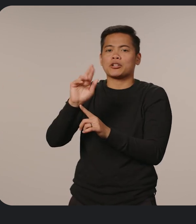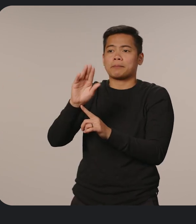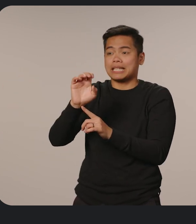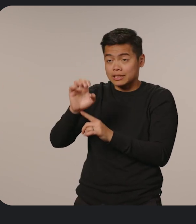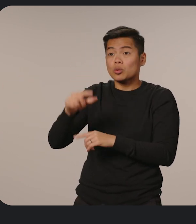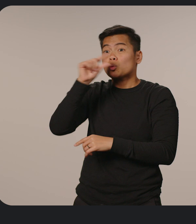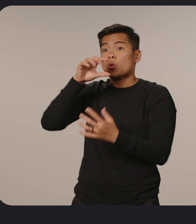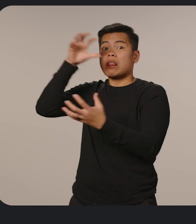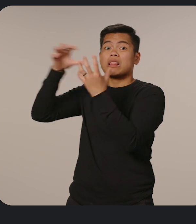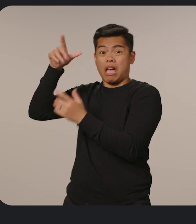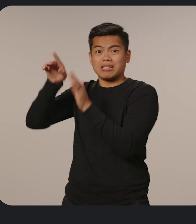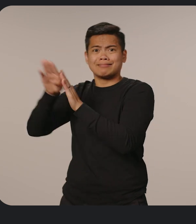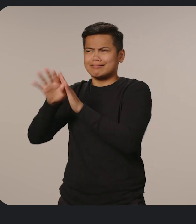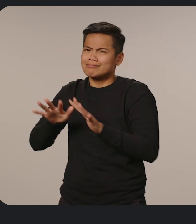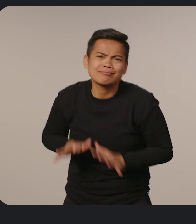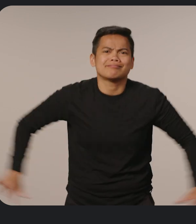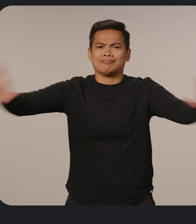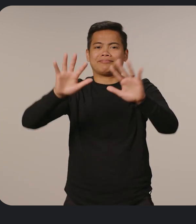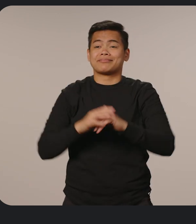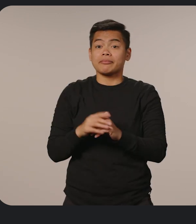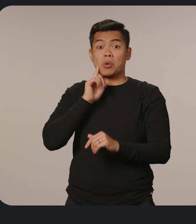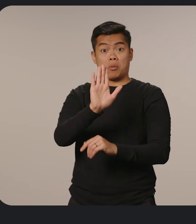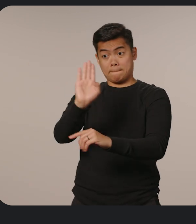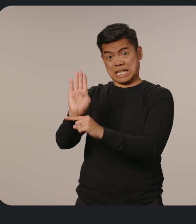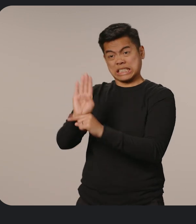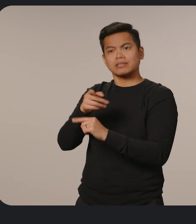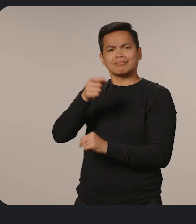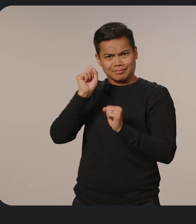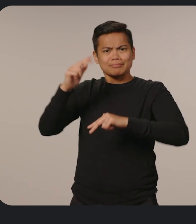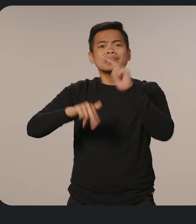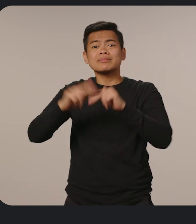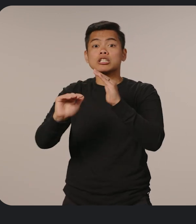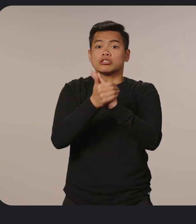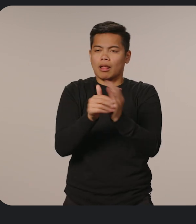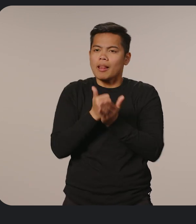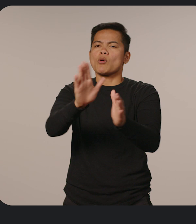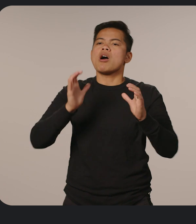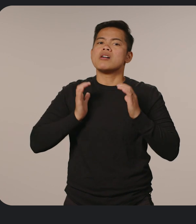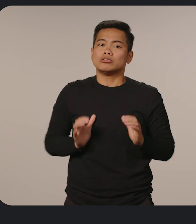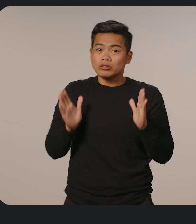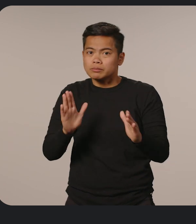and Google Cloud developers worldwide for businesses you can build extensions